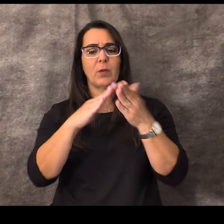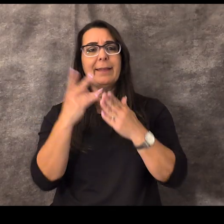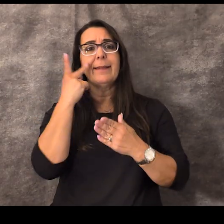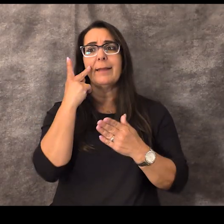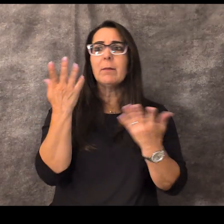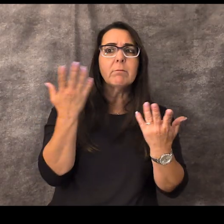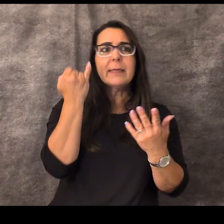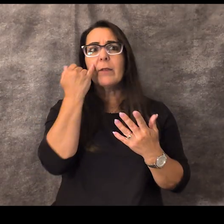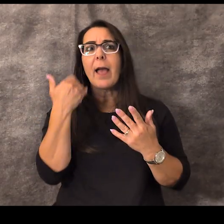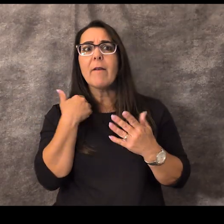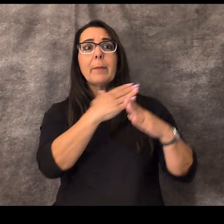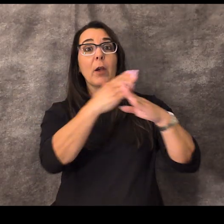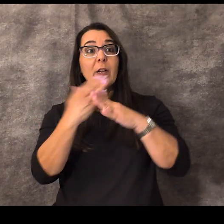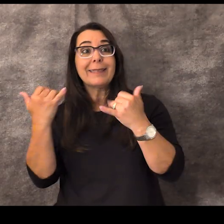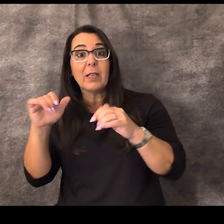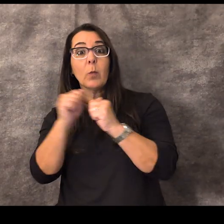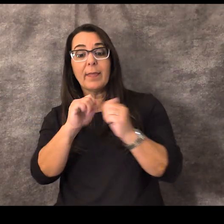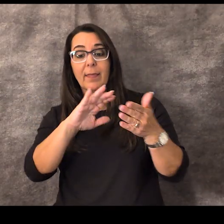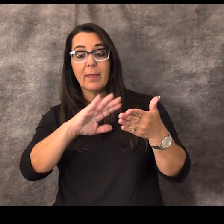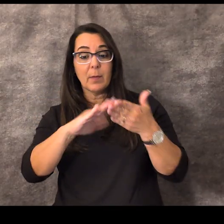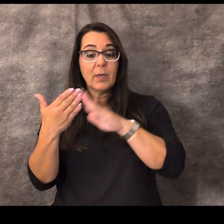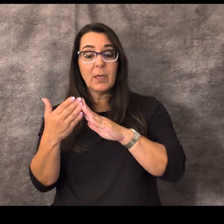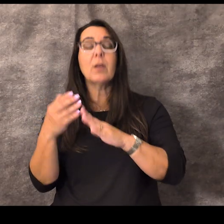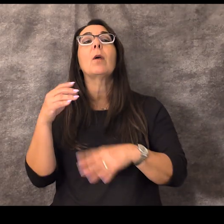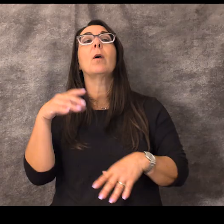But also what barriers are seeing if and when they are connected to these programs.